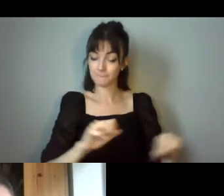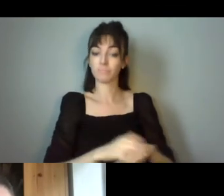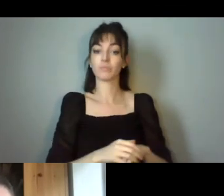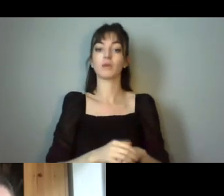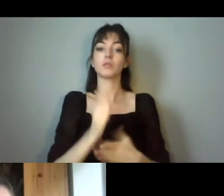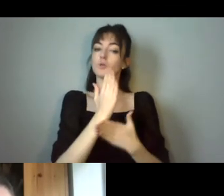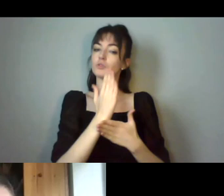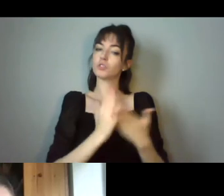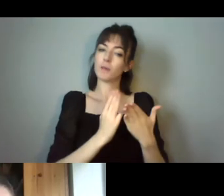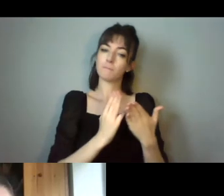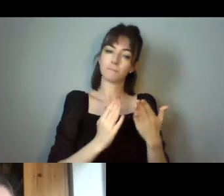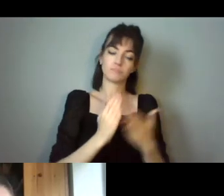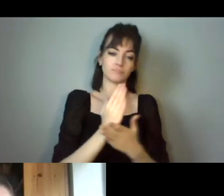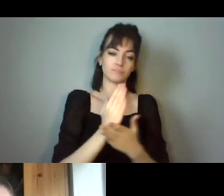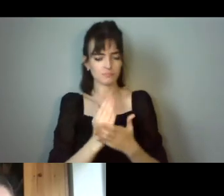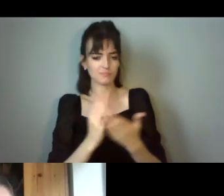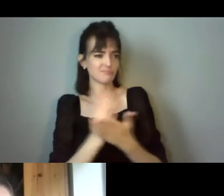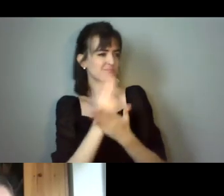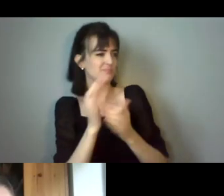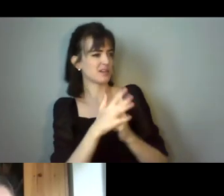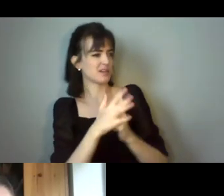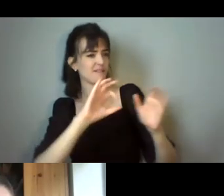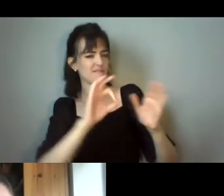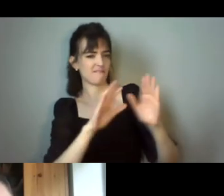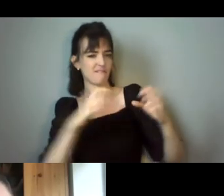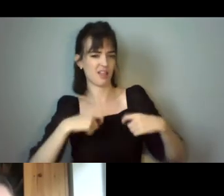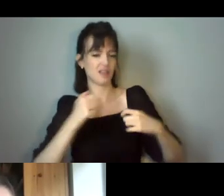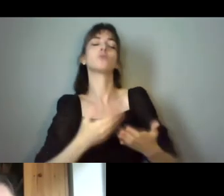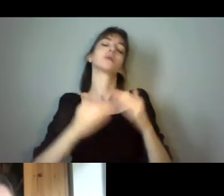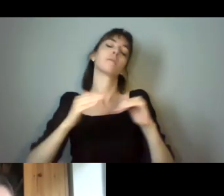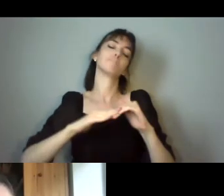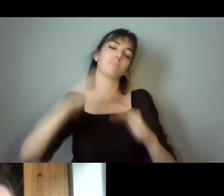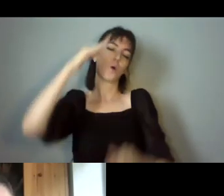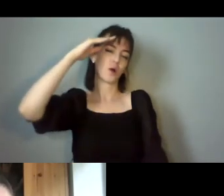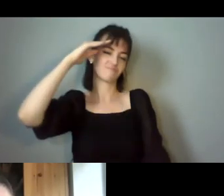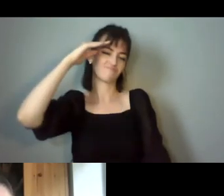notaries, so it's more an academic discussion now in terms of how this is going to work. Because